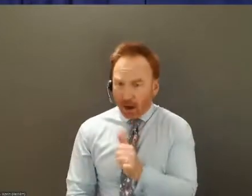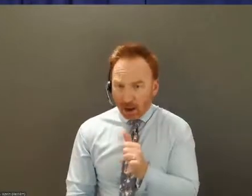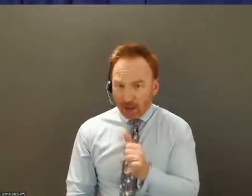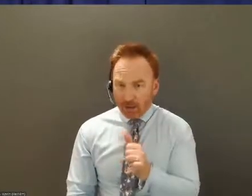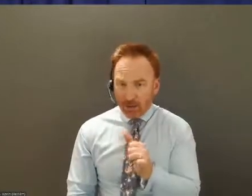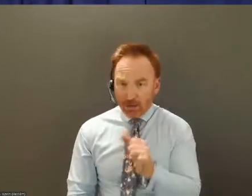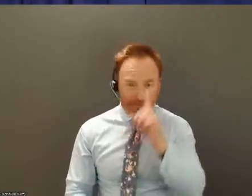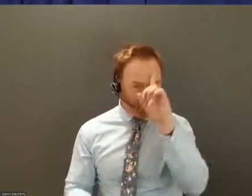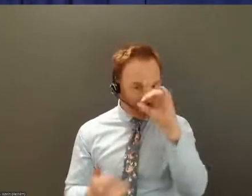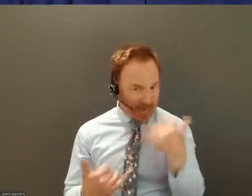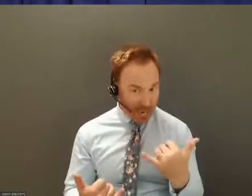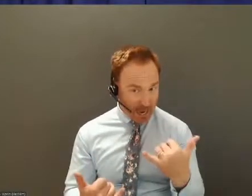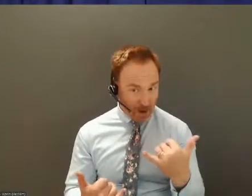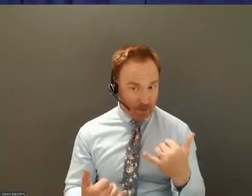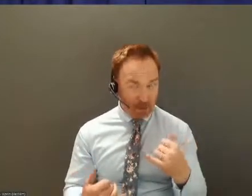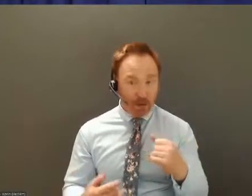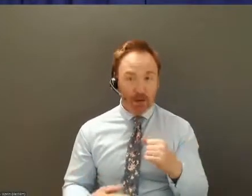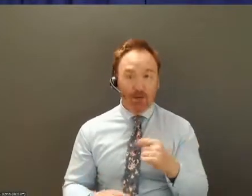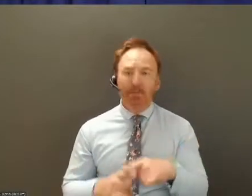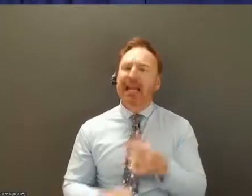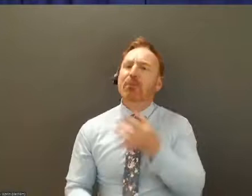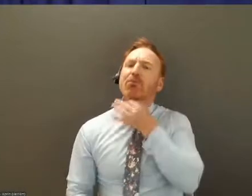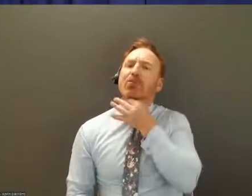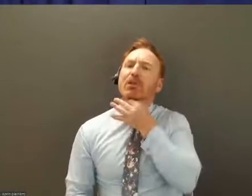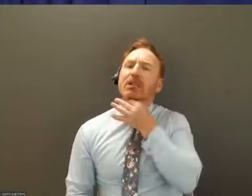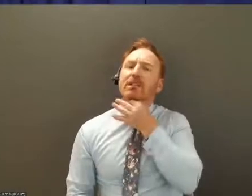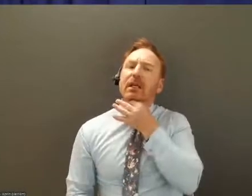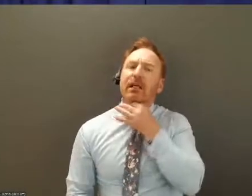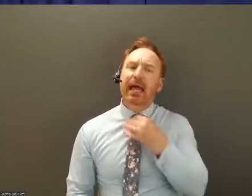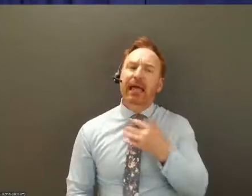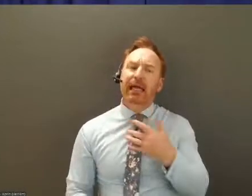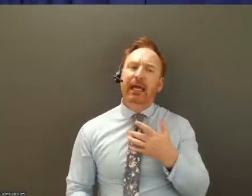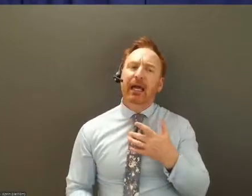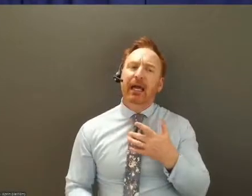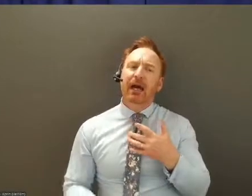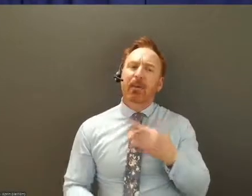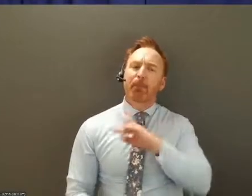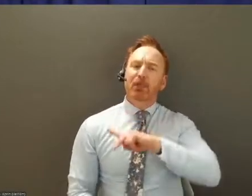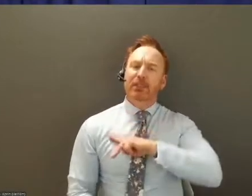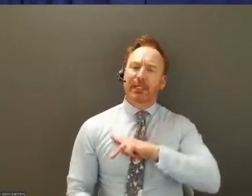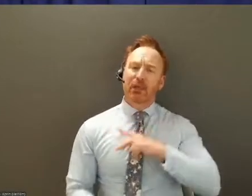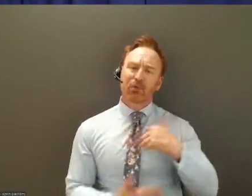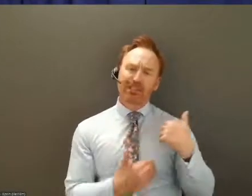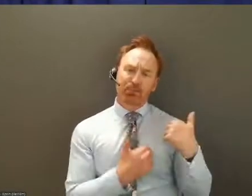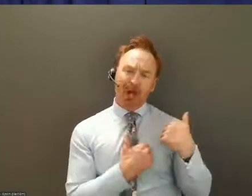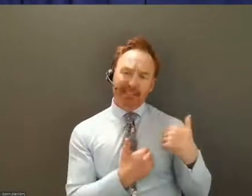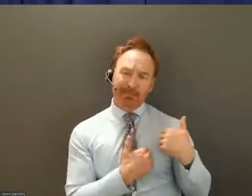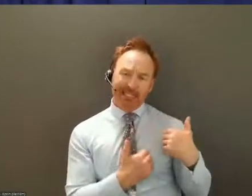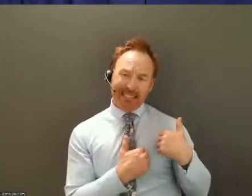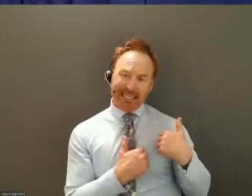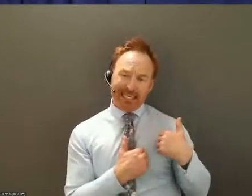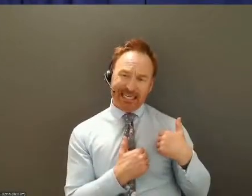dangerous this can be and trying to encourage people to get